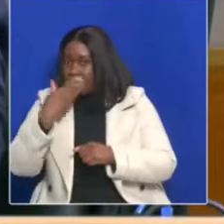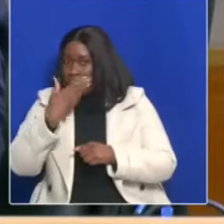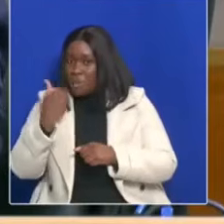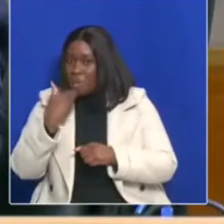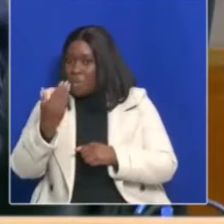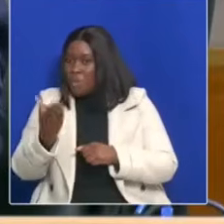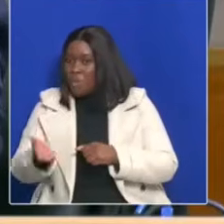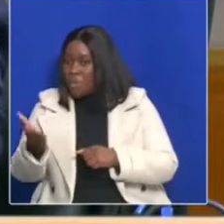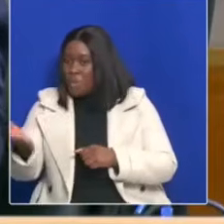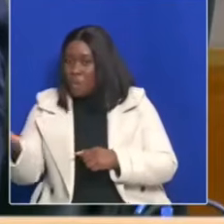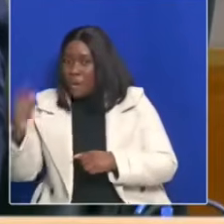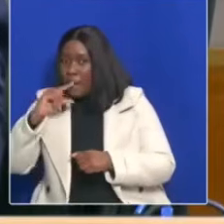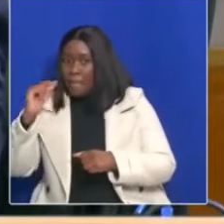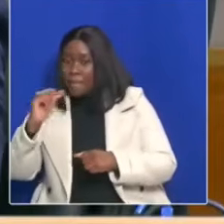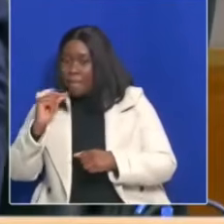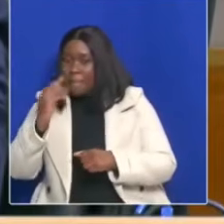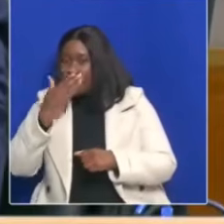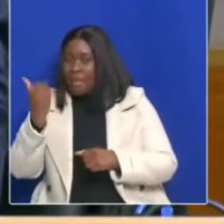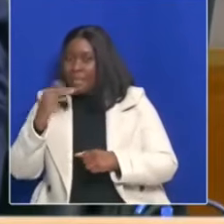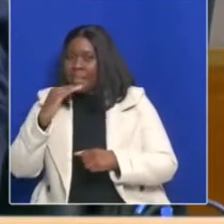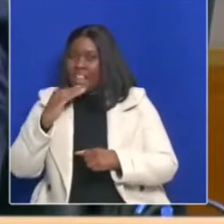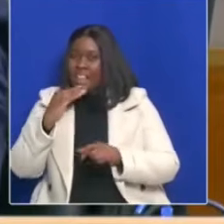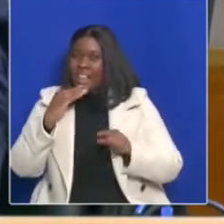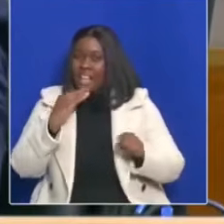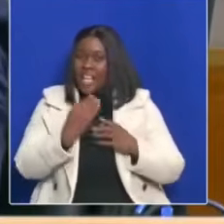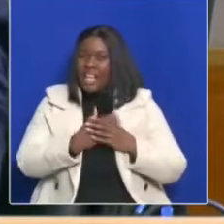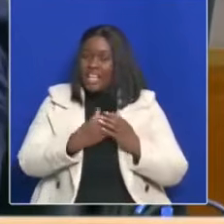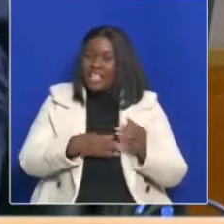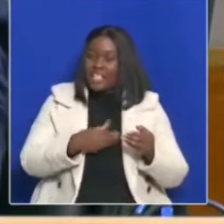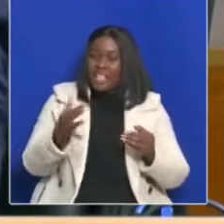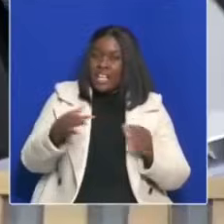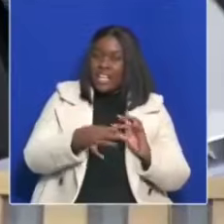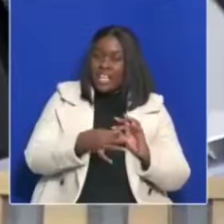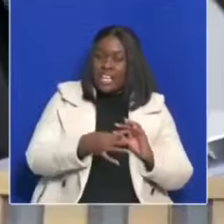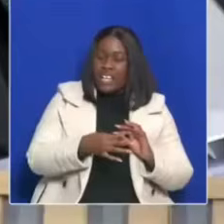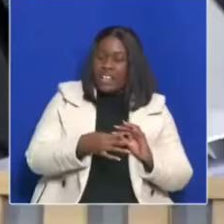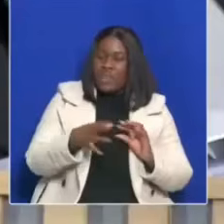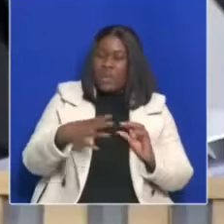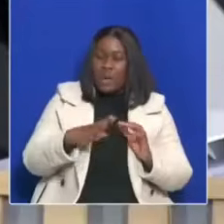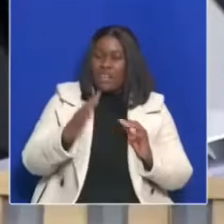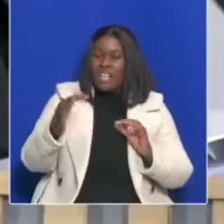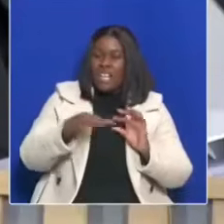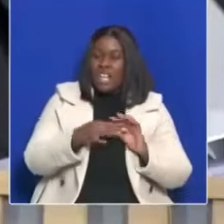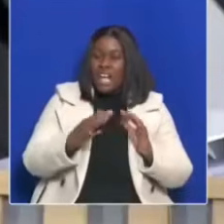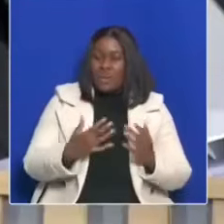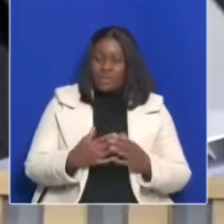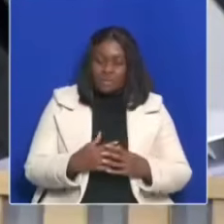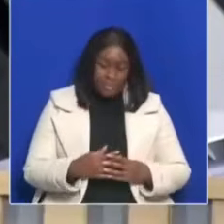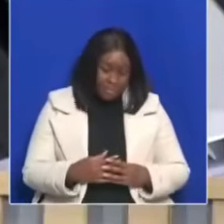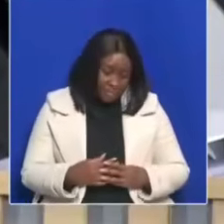what link would you be expecting to make? Well, normally the cash in transits in